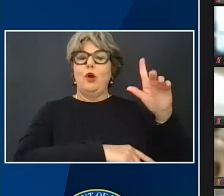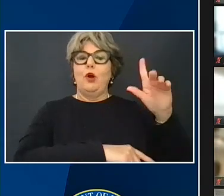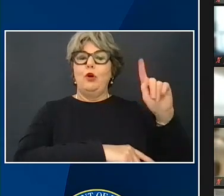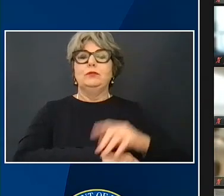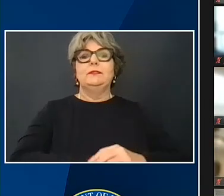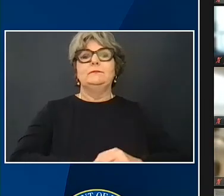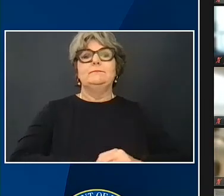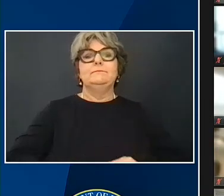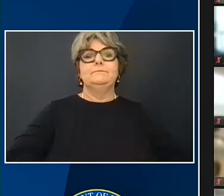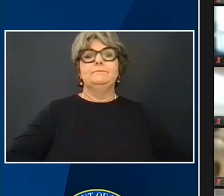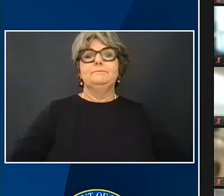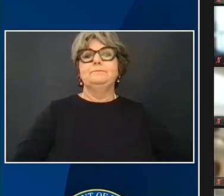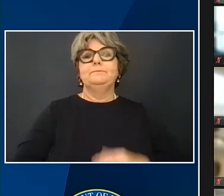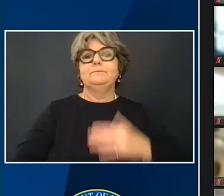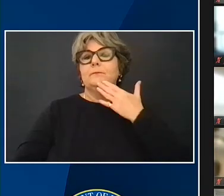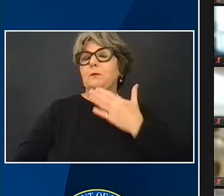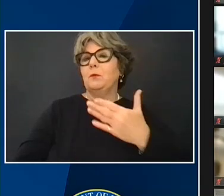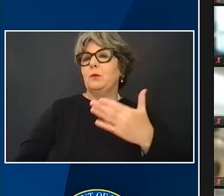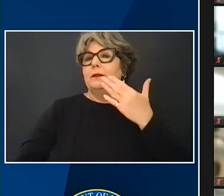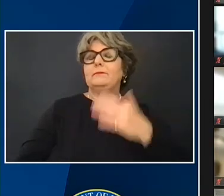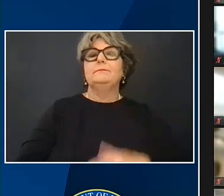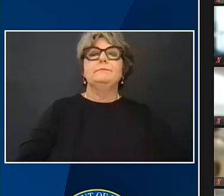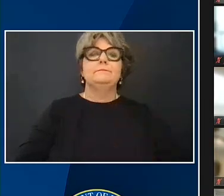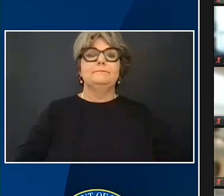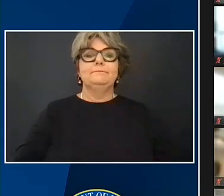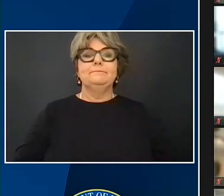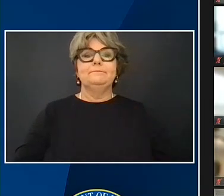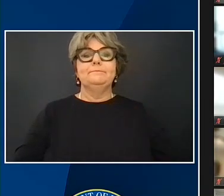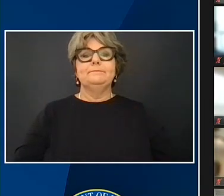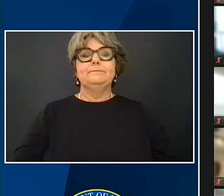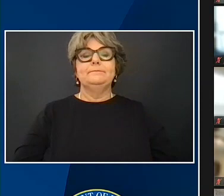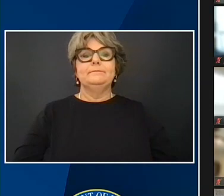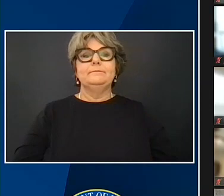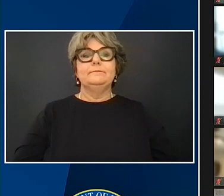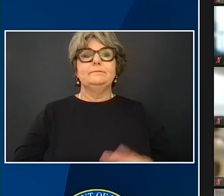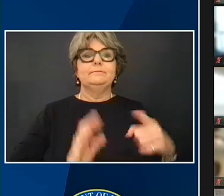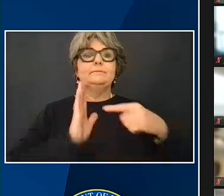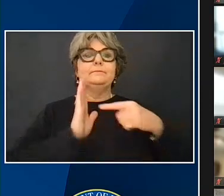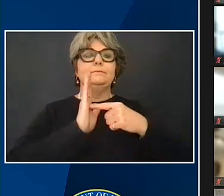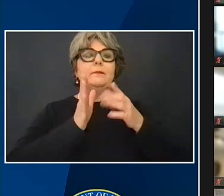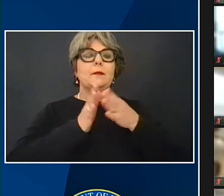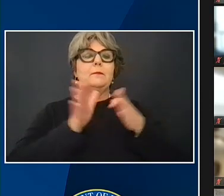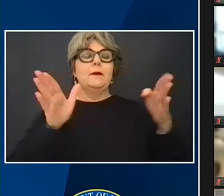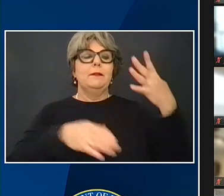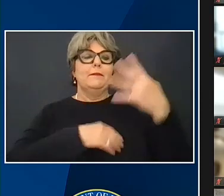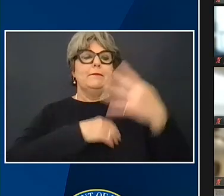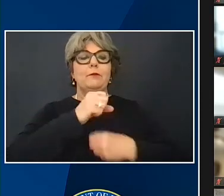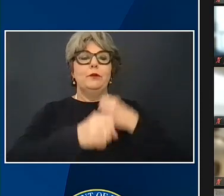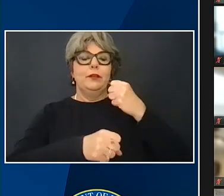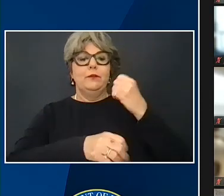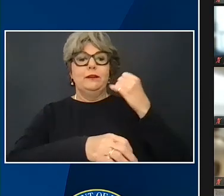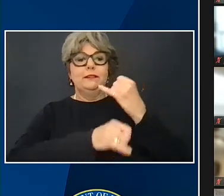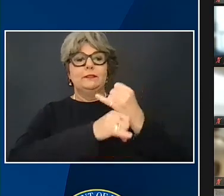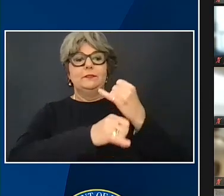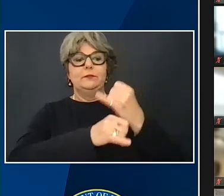Good morning. Good morning, David. Representing public four-year institutions of higher education, we are joined by Jason Lorgan.